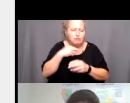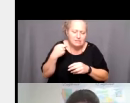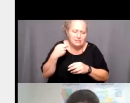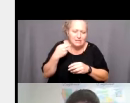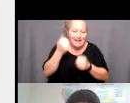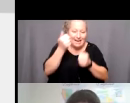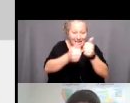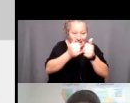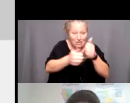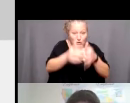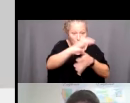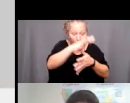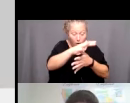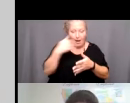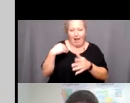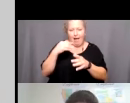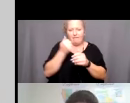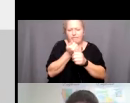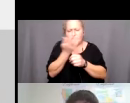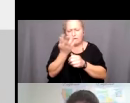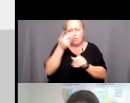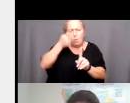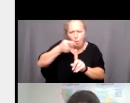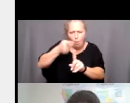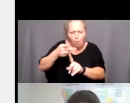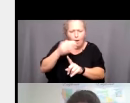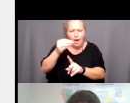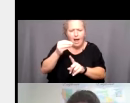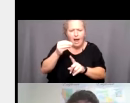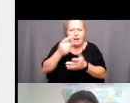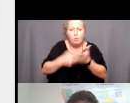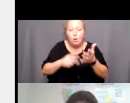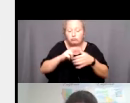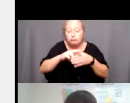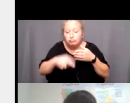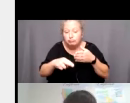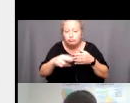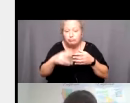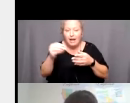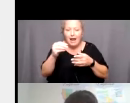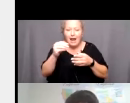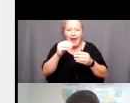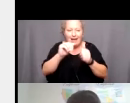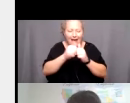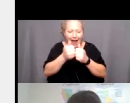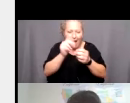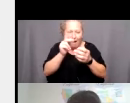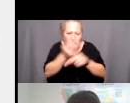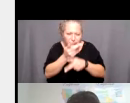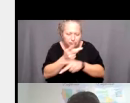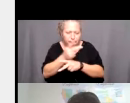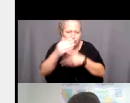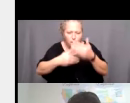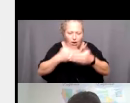Within each proirity there are several goals and outcome based actions as well as metrics, to assess progress in achieving those goals.